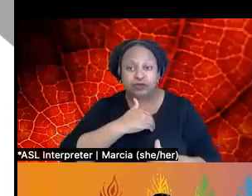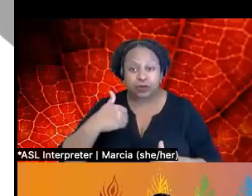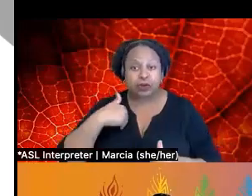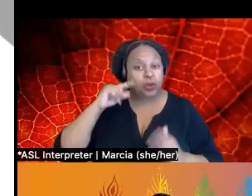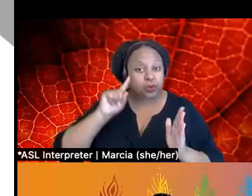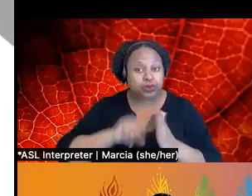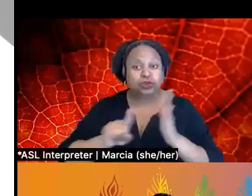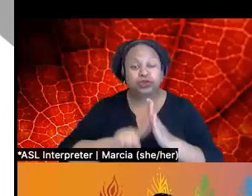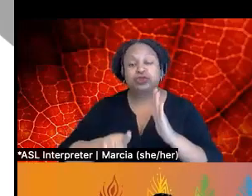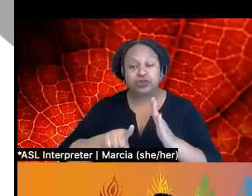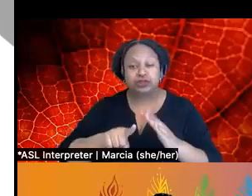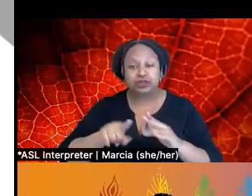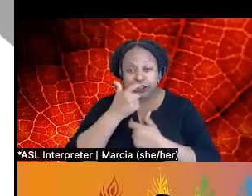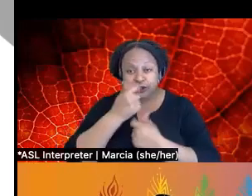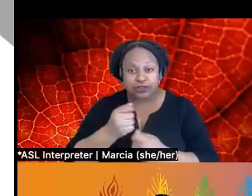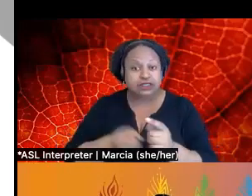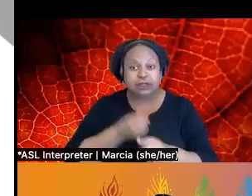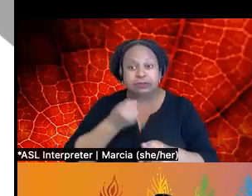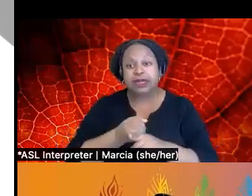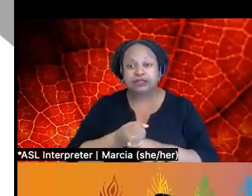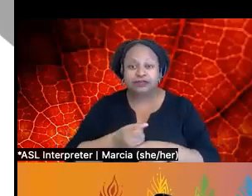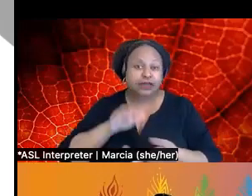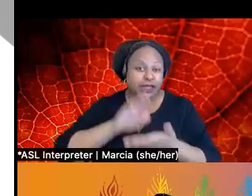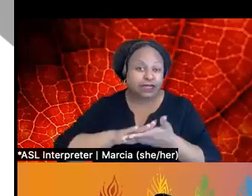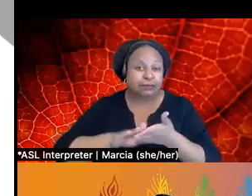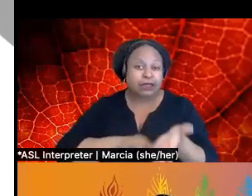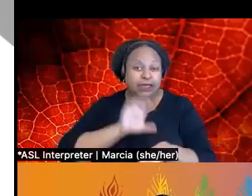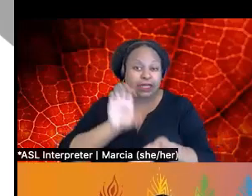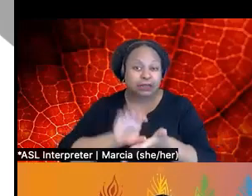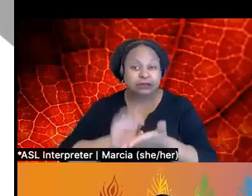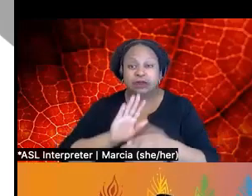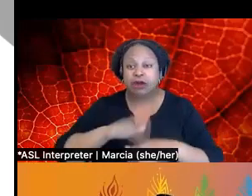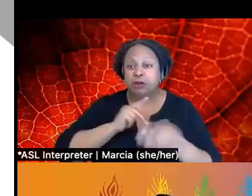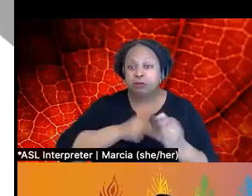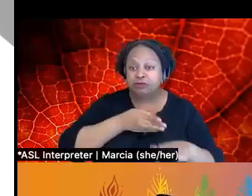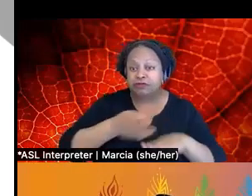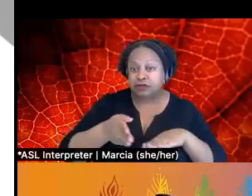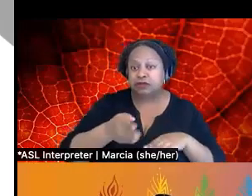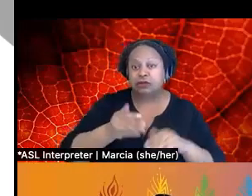academic capitalism upon the professional lives of University administrators.